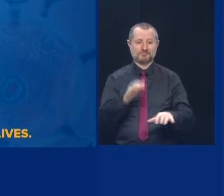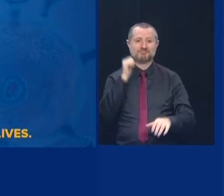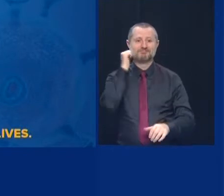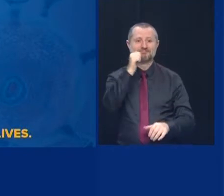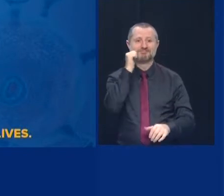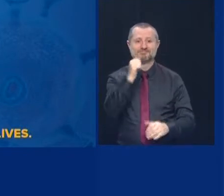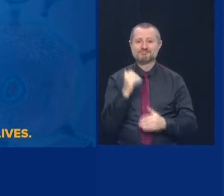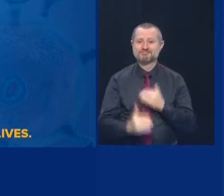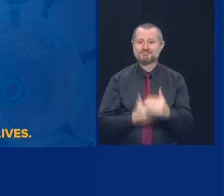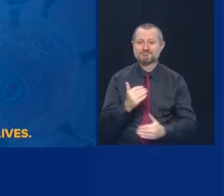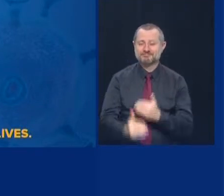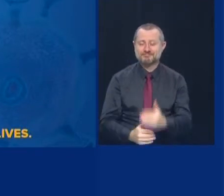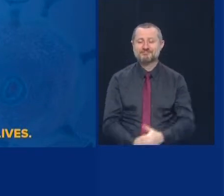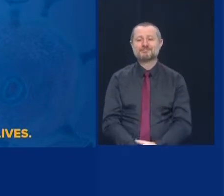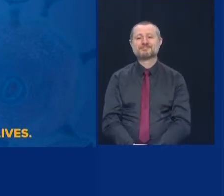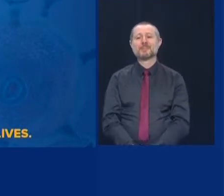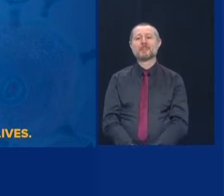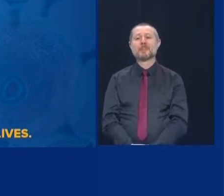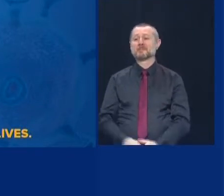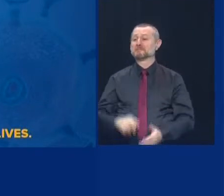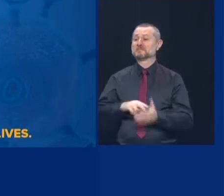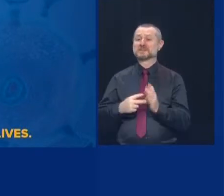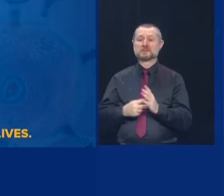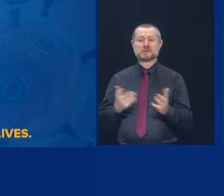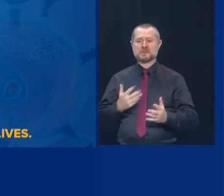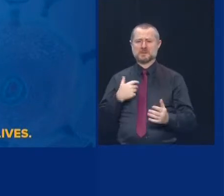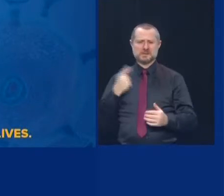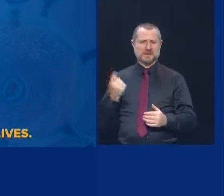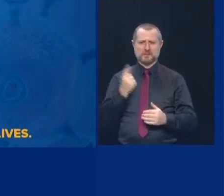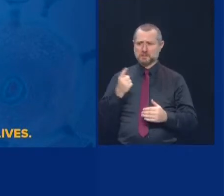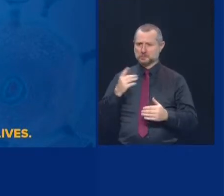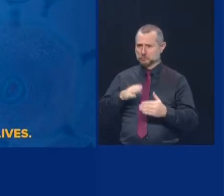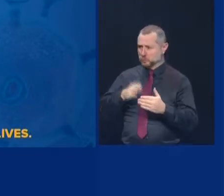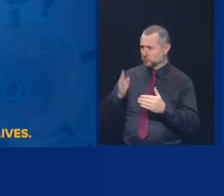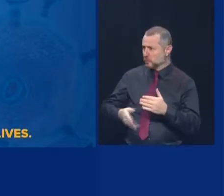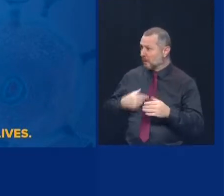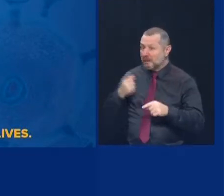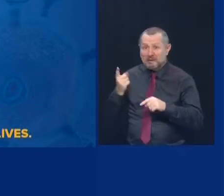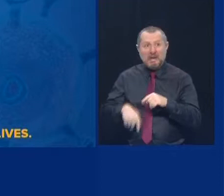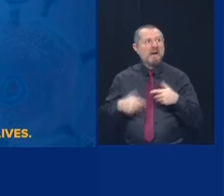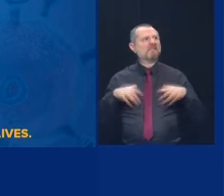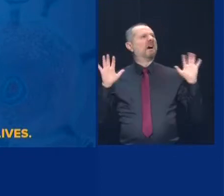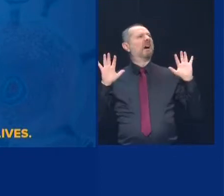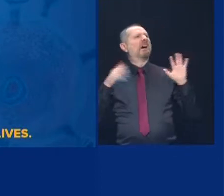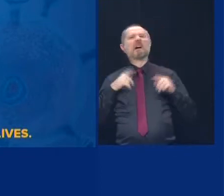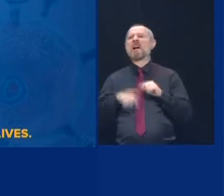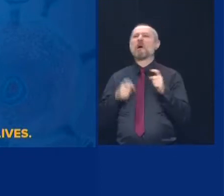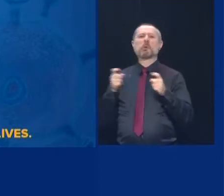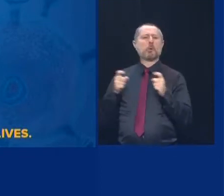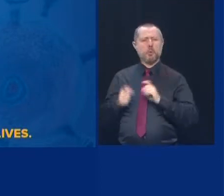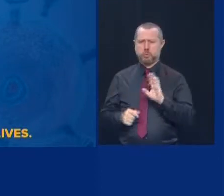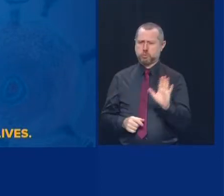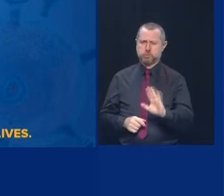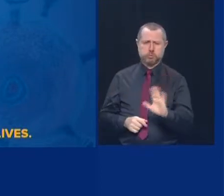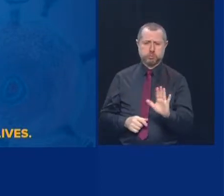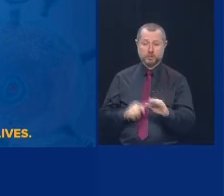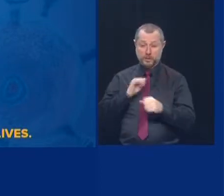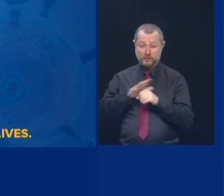WATCH ALL DAY ON TV, IS ALL A FUNCTION OF OUR ACTIONS, RIGHT? THERE IS NO PREDETERMINED RESULT